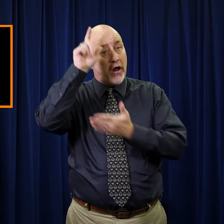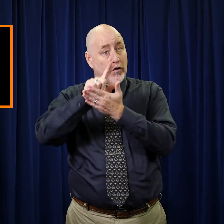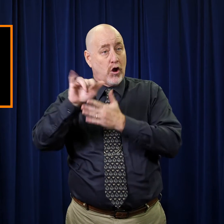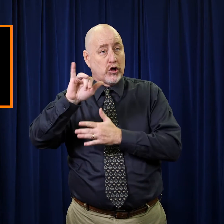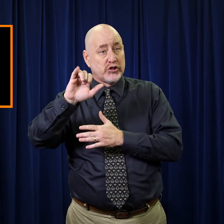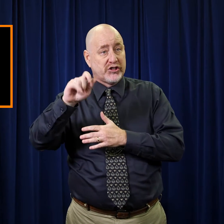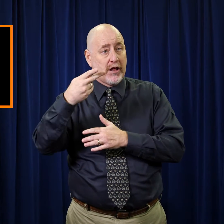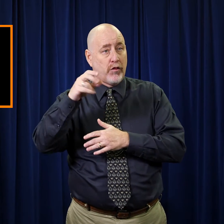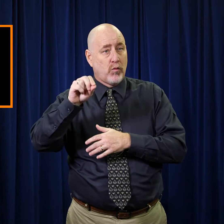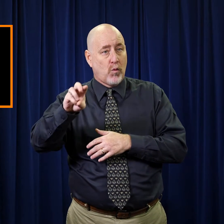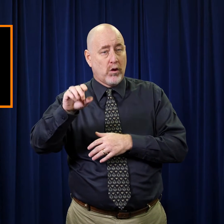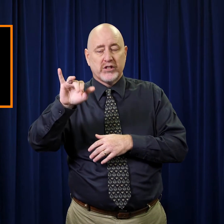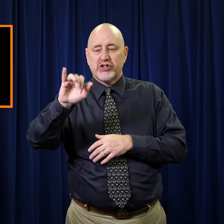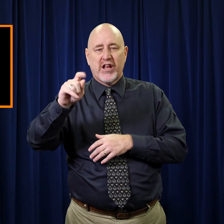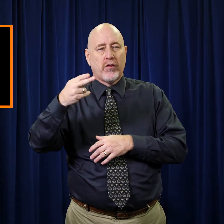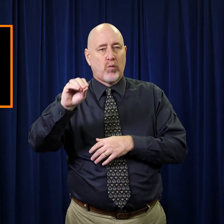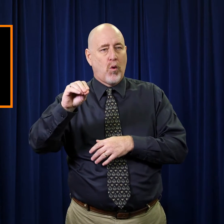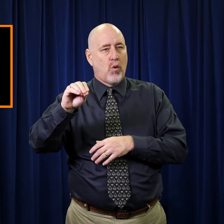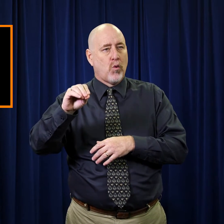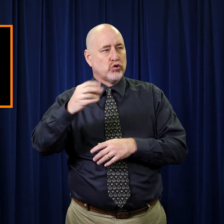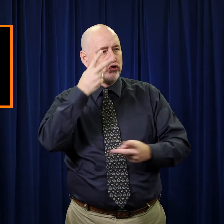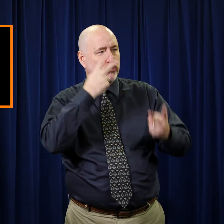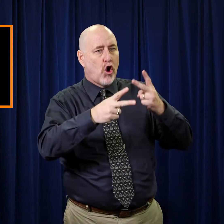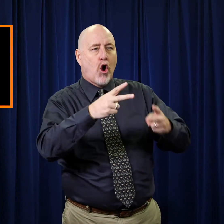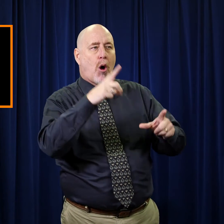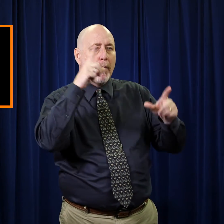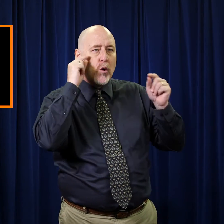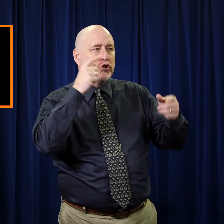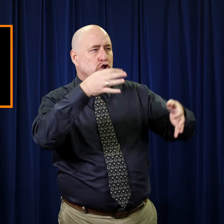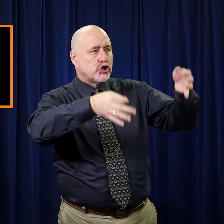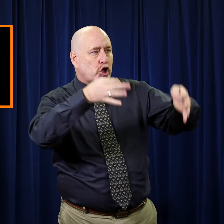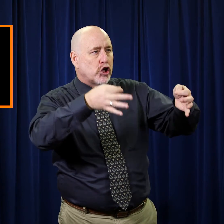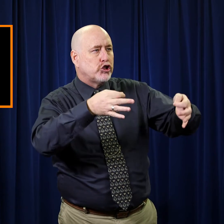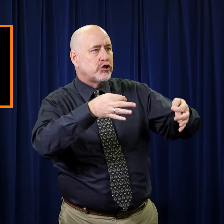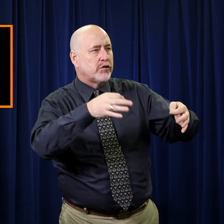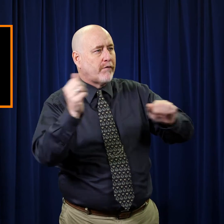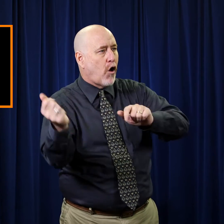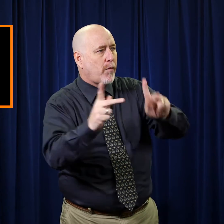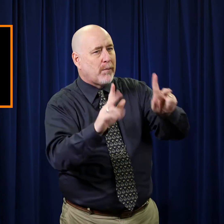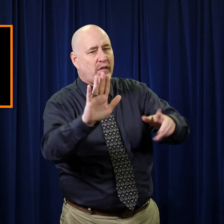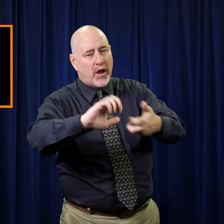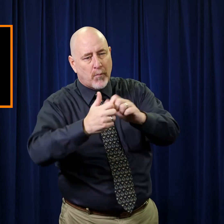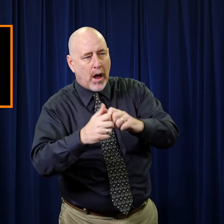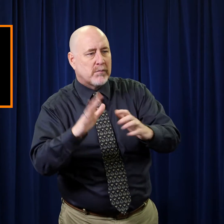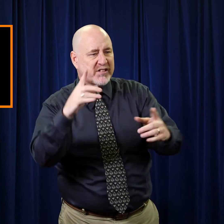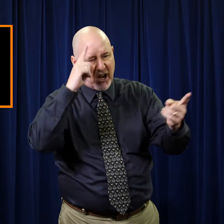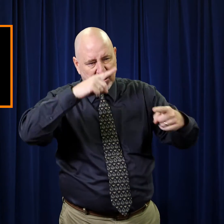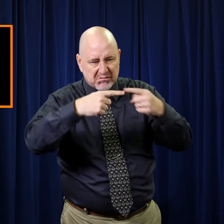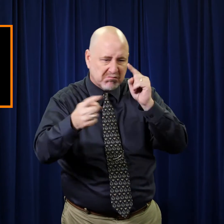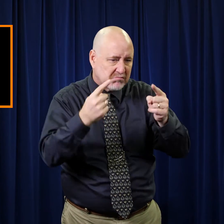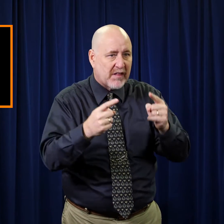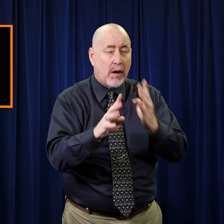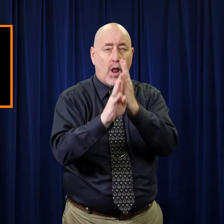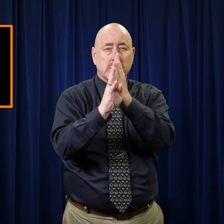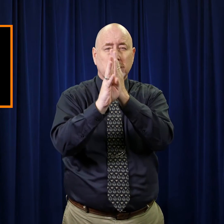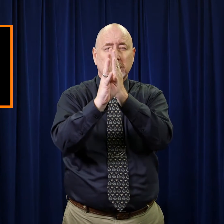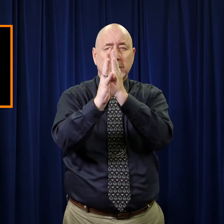Jethro, his father-in-law, came and observed what Moses was doing. He was judging the people and their problems—their quarrels. And they would